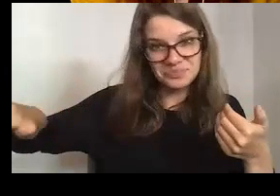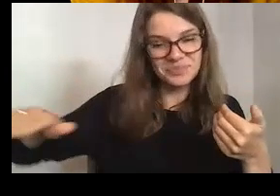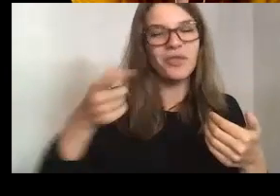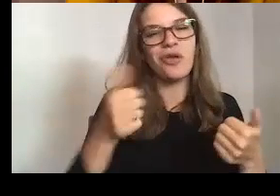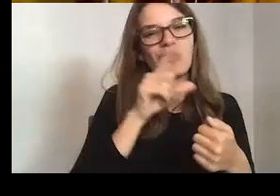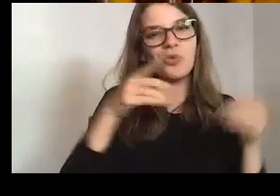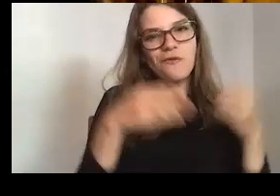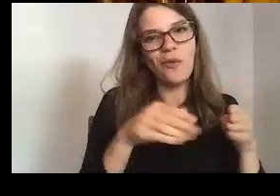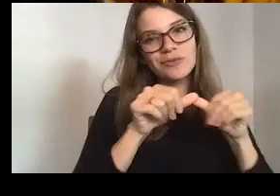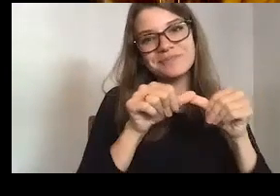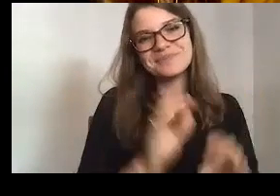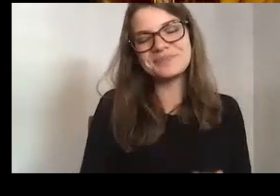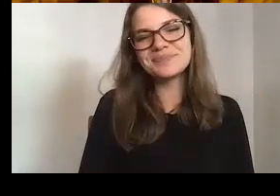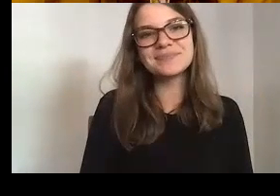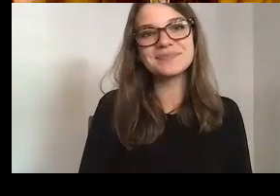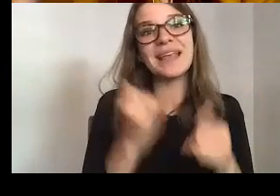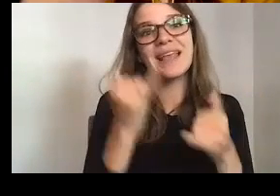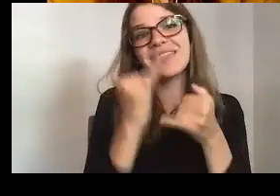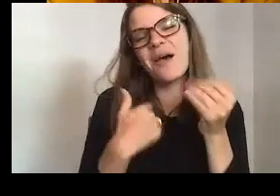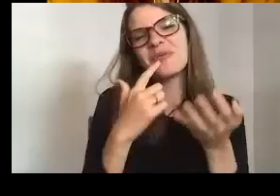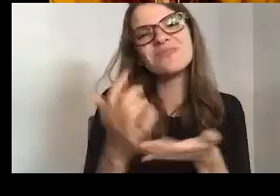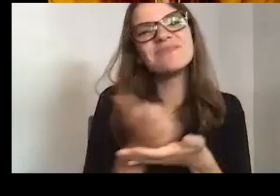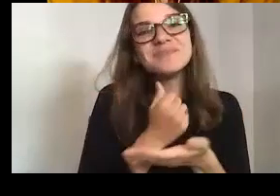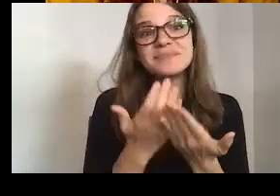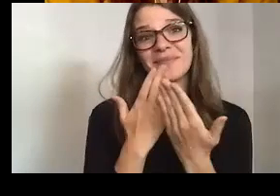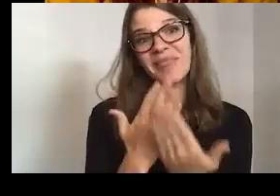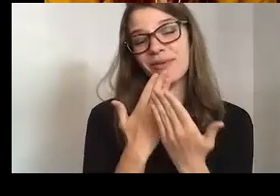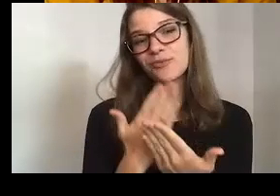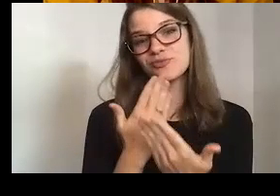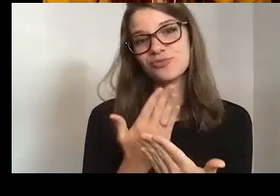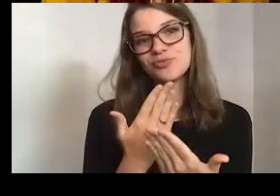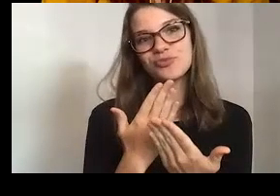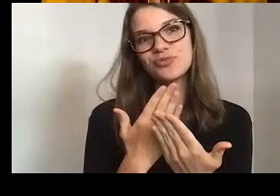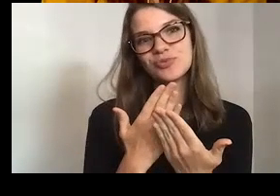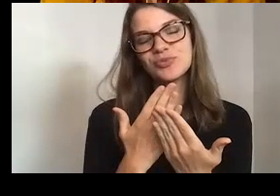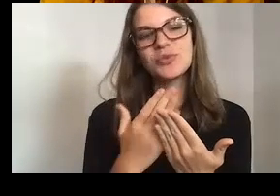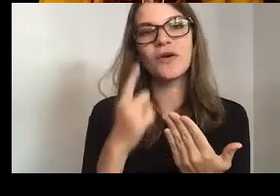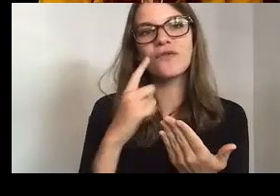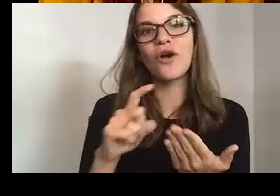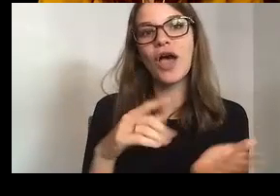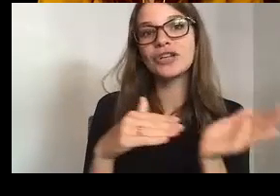and so lastly I just wanted to do a quick quick thank you to Dr Cavanaugh for her help with